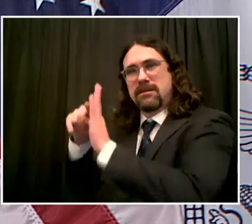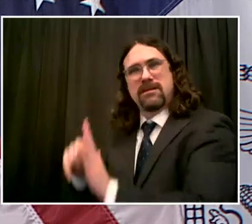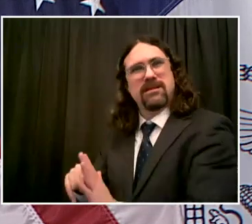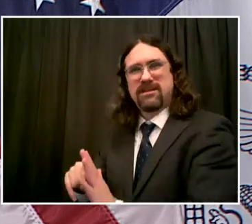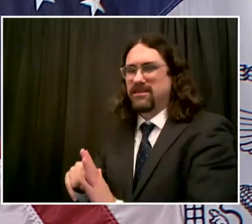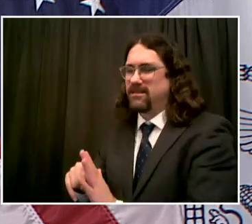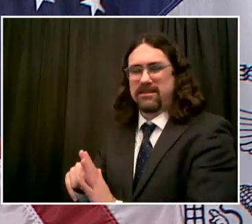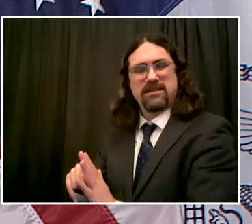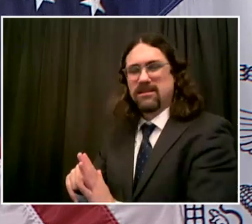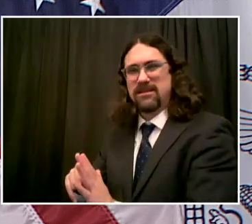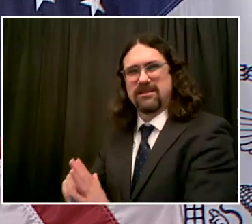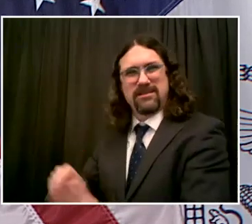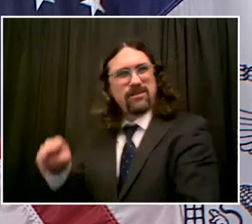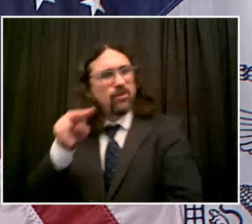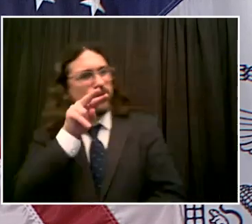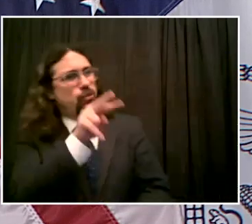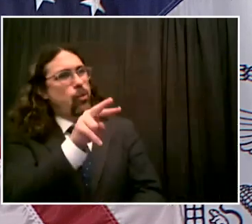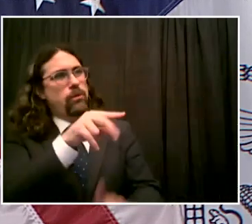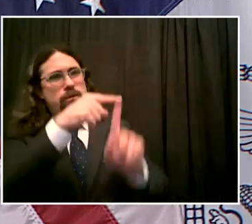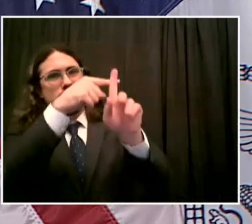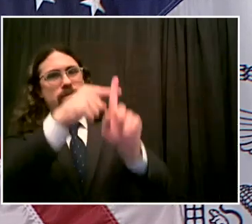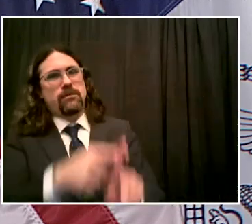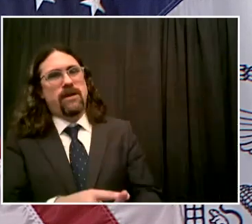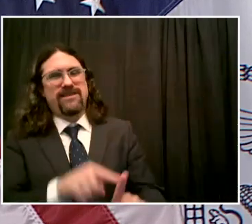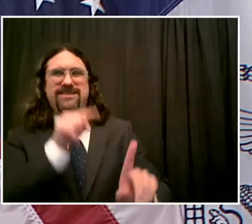DAILY NEWS YESTERDAY MORNING BECAUSE IT MOVES ME DEEPLY.